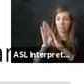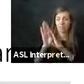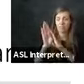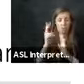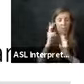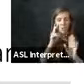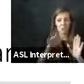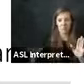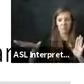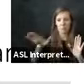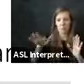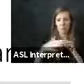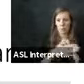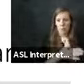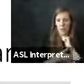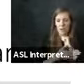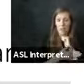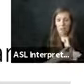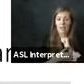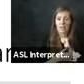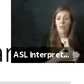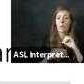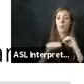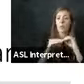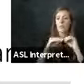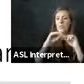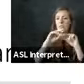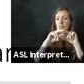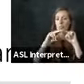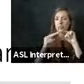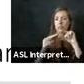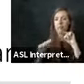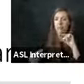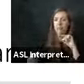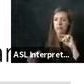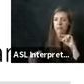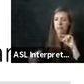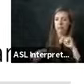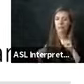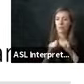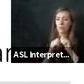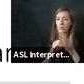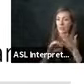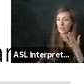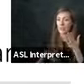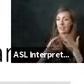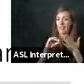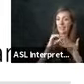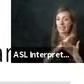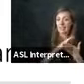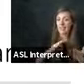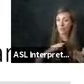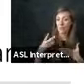more recently, we've seen fewer cases among students and staff per week.